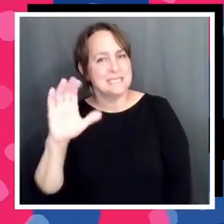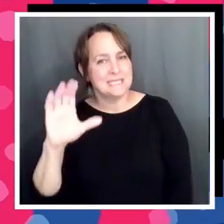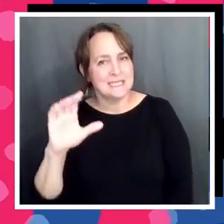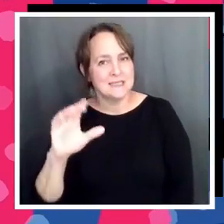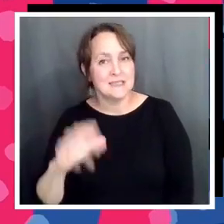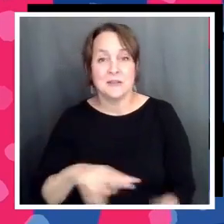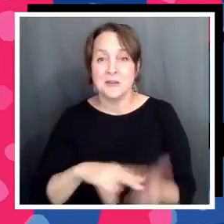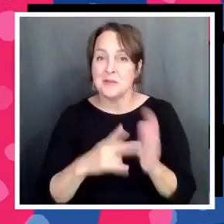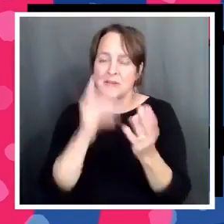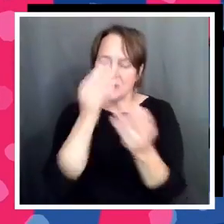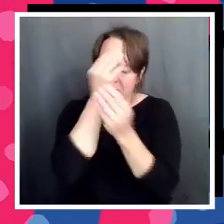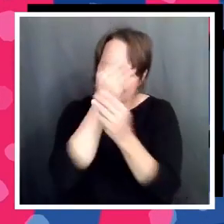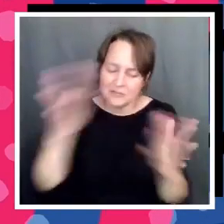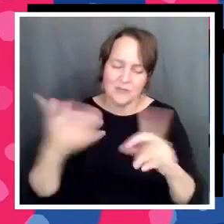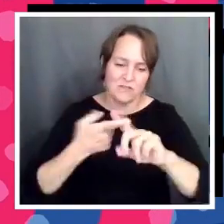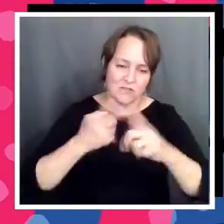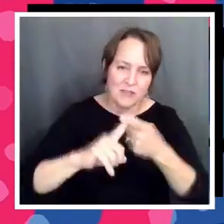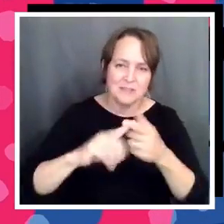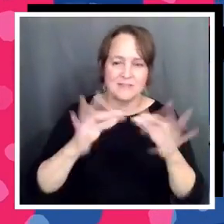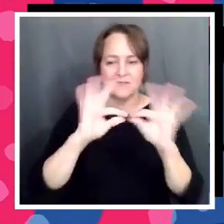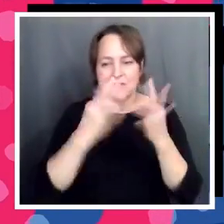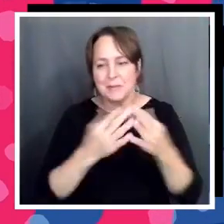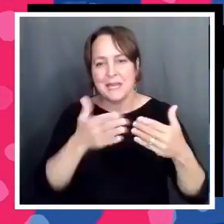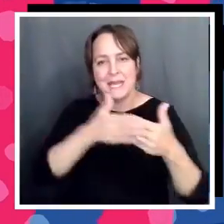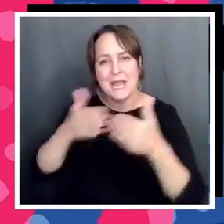THE UNITED STATES OF AMERICA COULD BE LIFTED OUT OF POVERTY